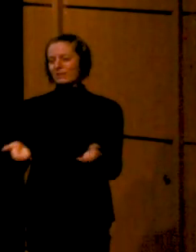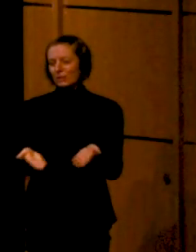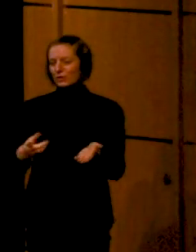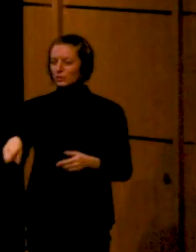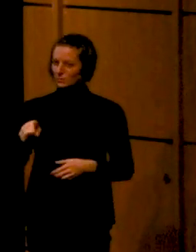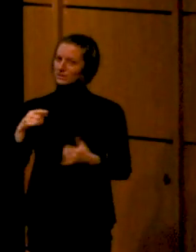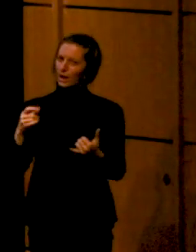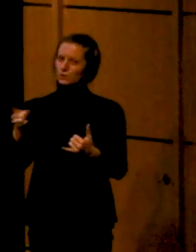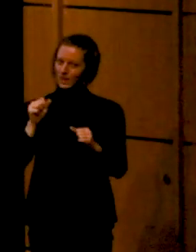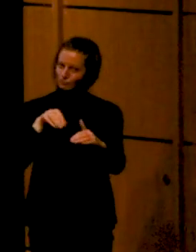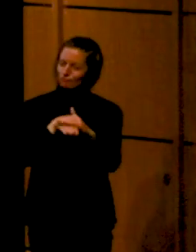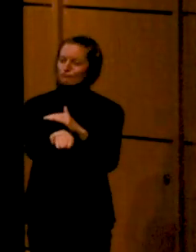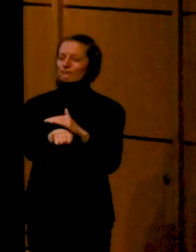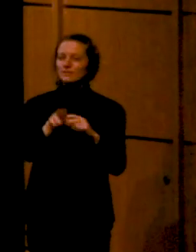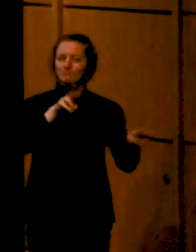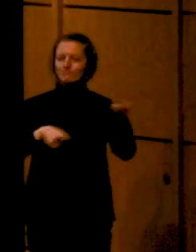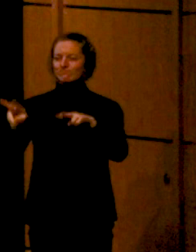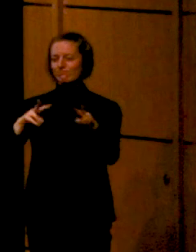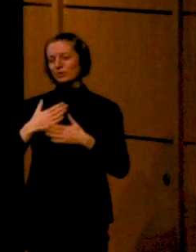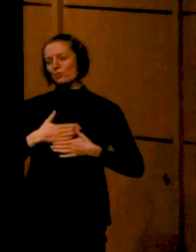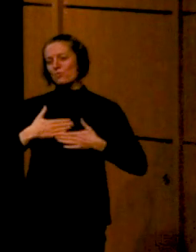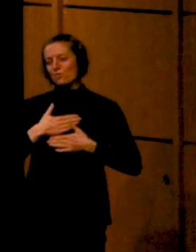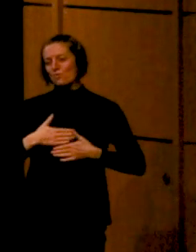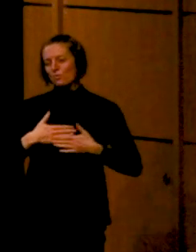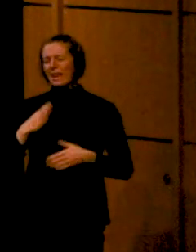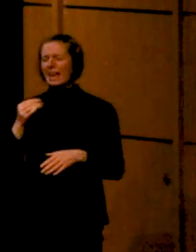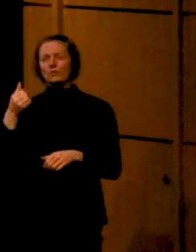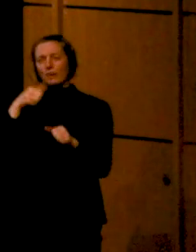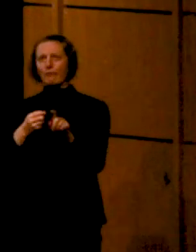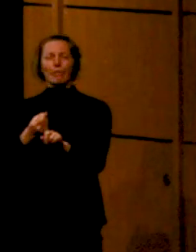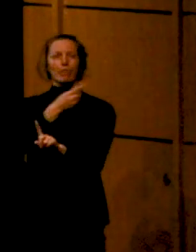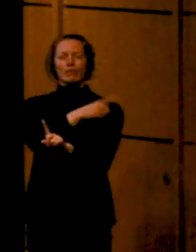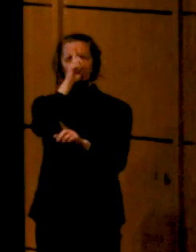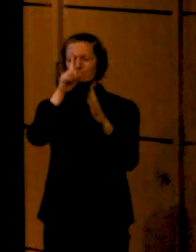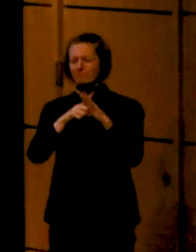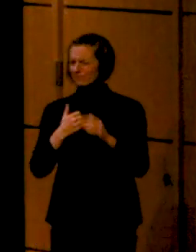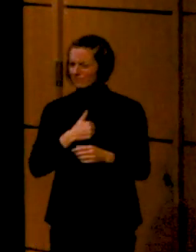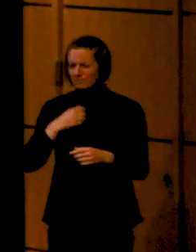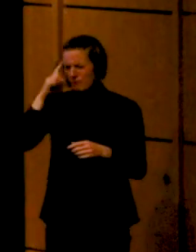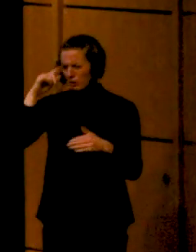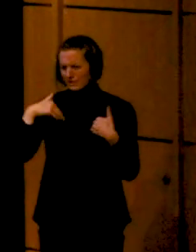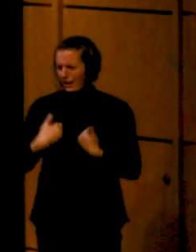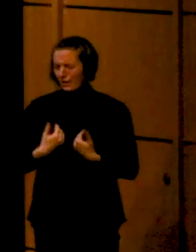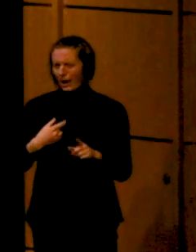And I just want to I just remembering another side, sorry, folks, my brain is tired.